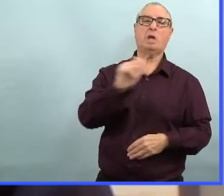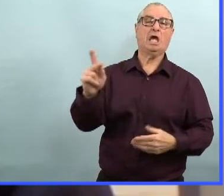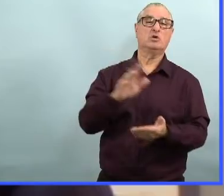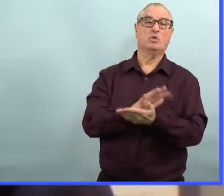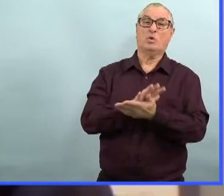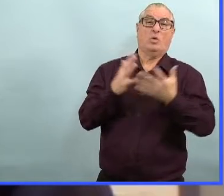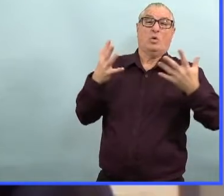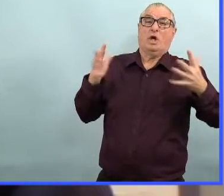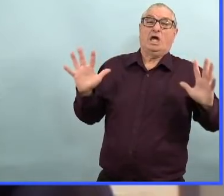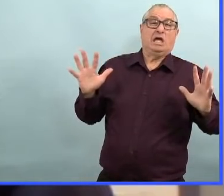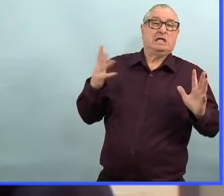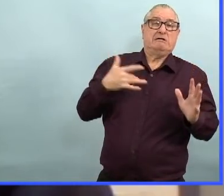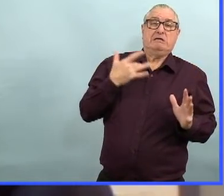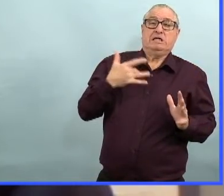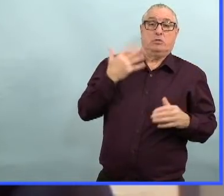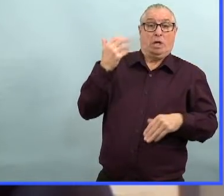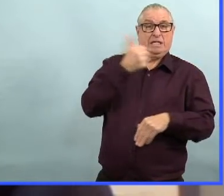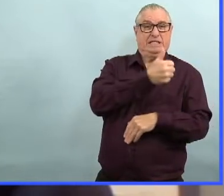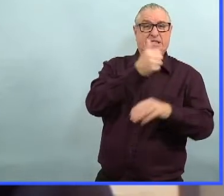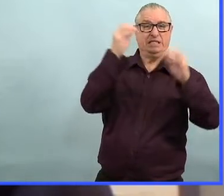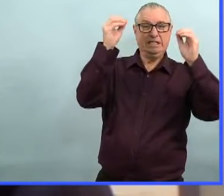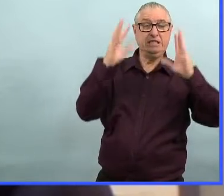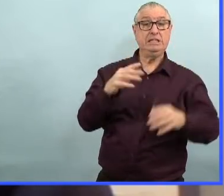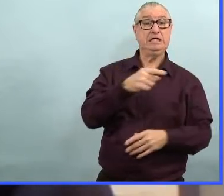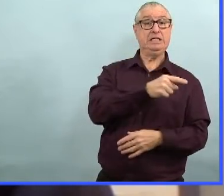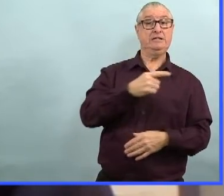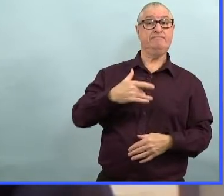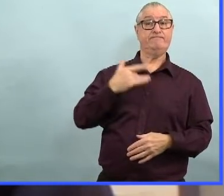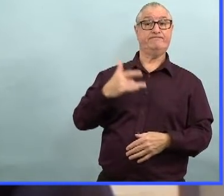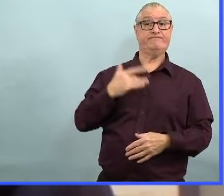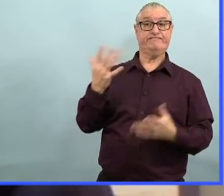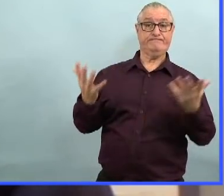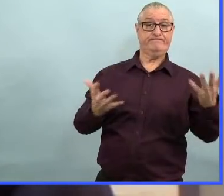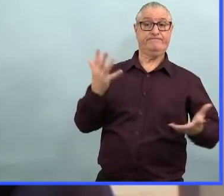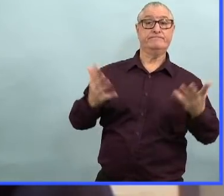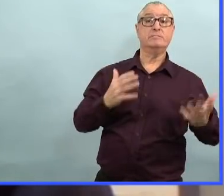they're supposed to kind of as you would said kind of pivot on a dime you know don't you feel